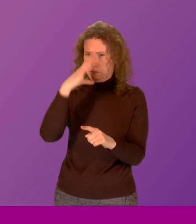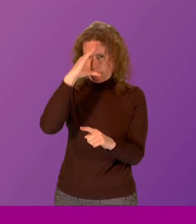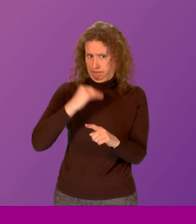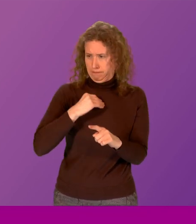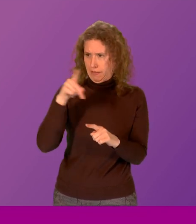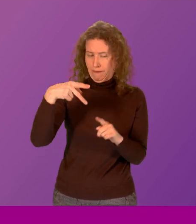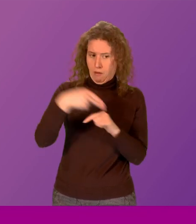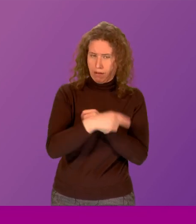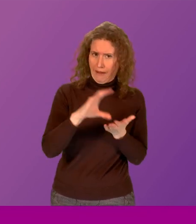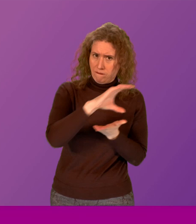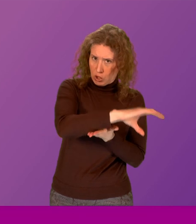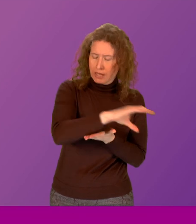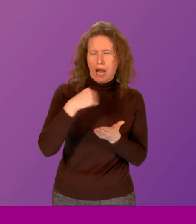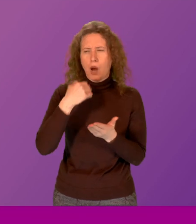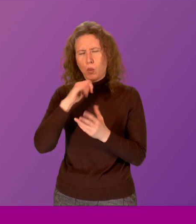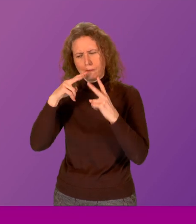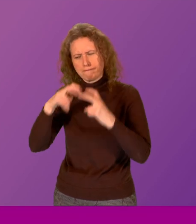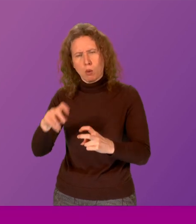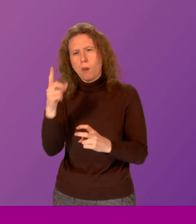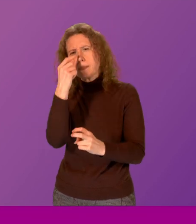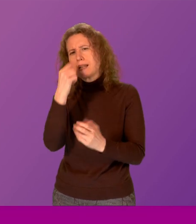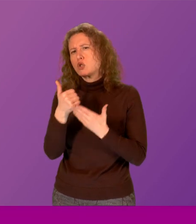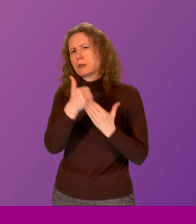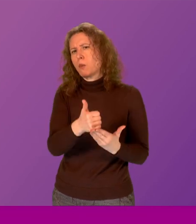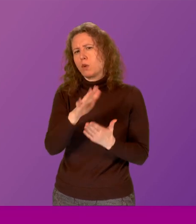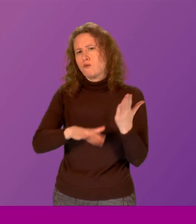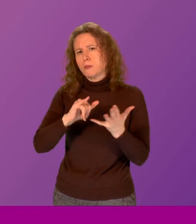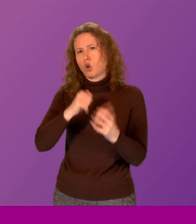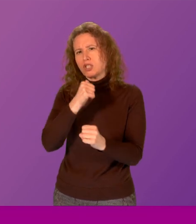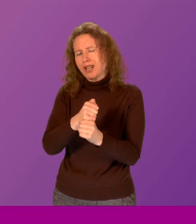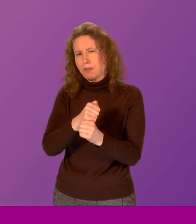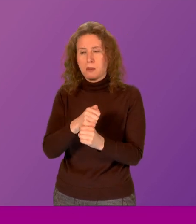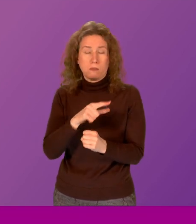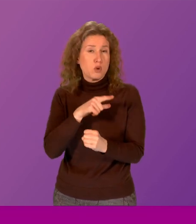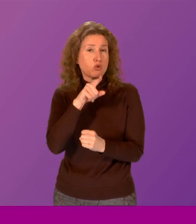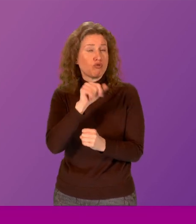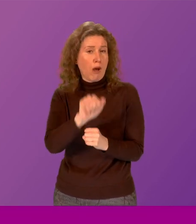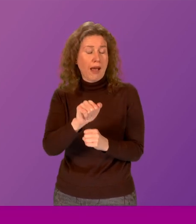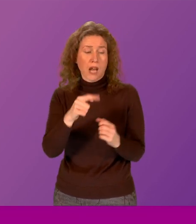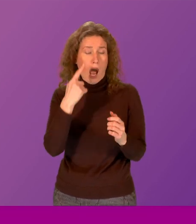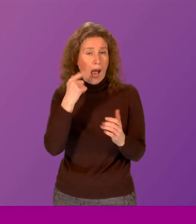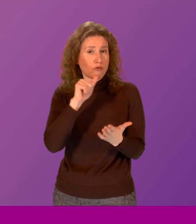I will look at what support the Scottish Government could provide, because Annie Wells is right—Aye Write is a fantastic festival,